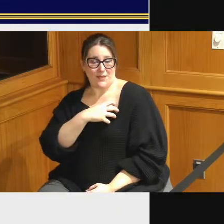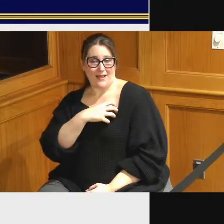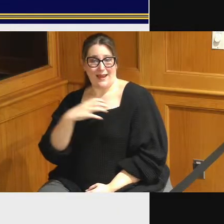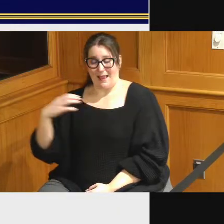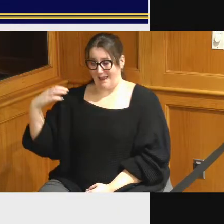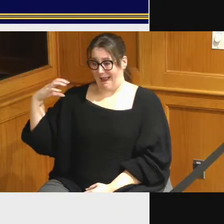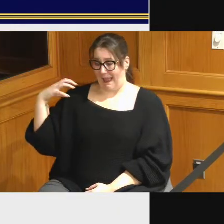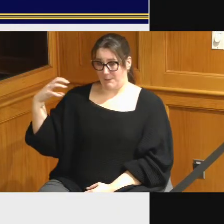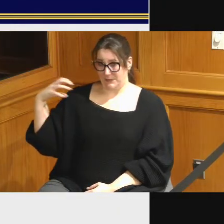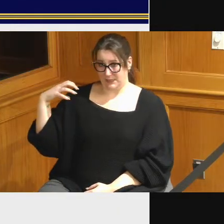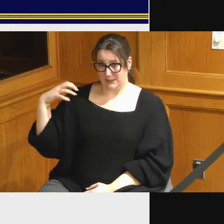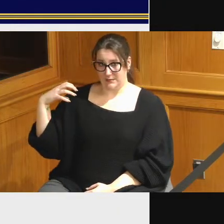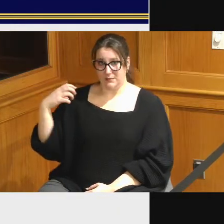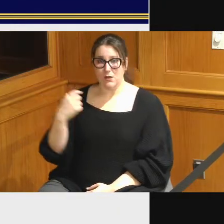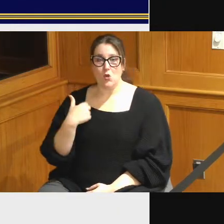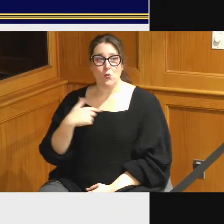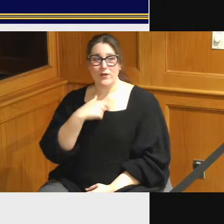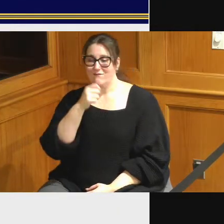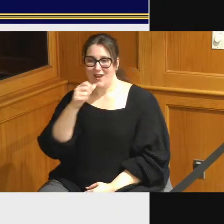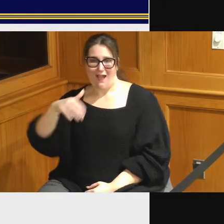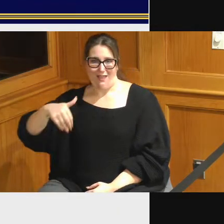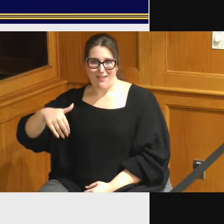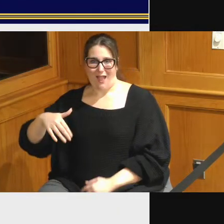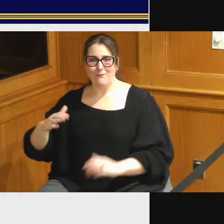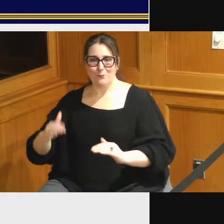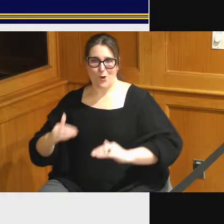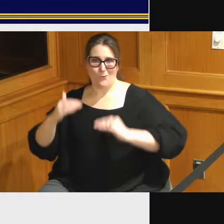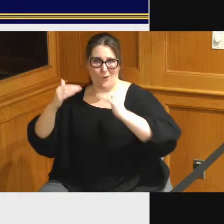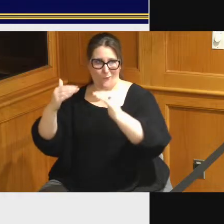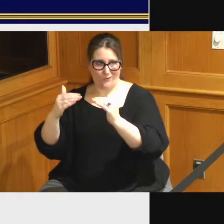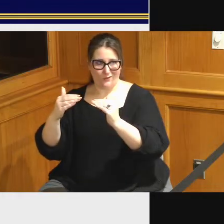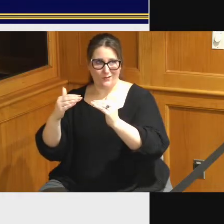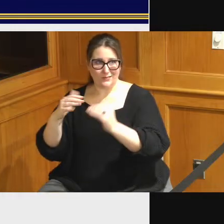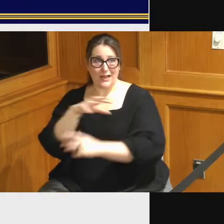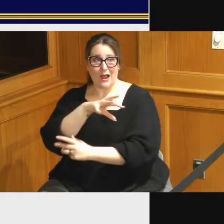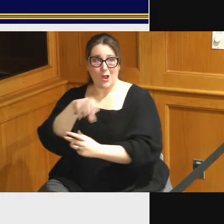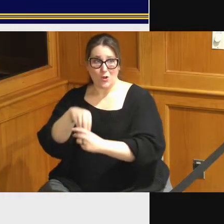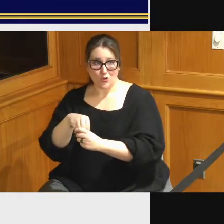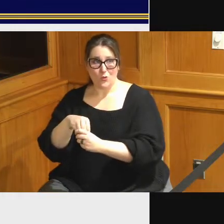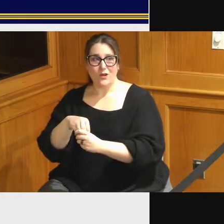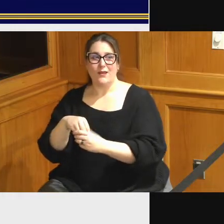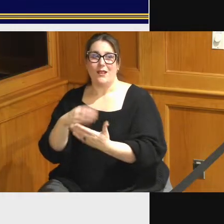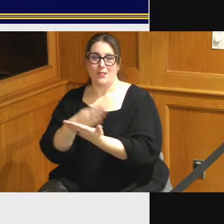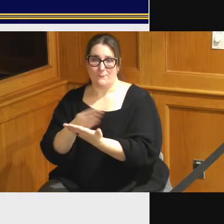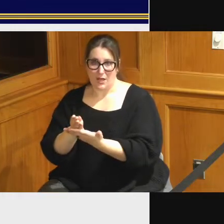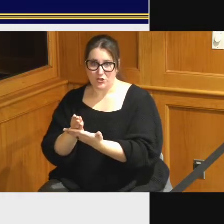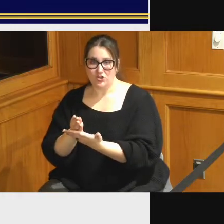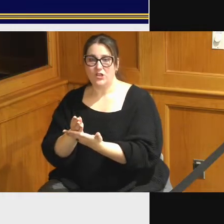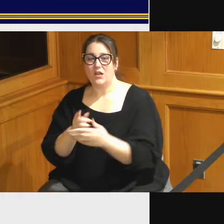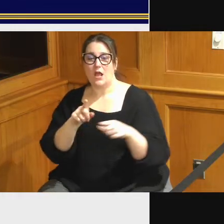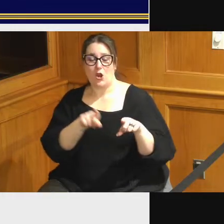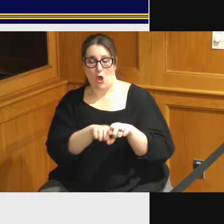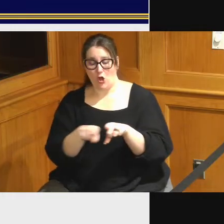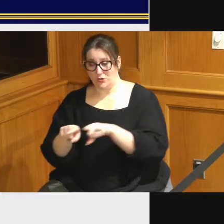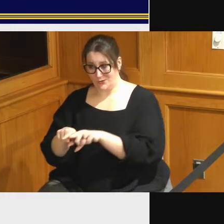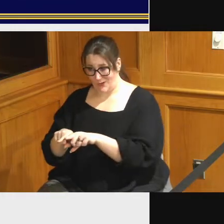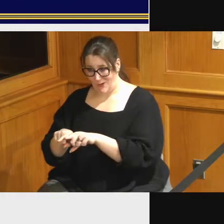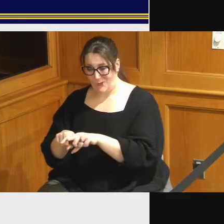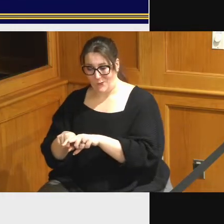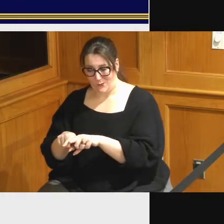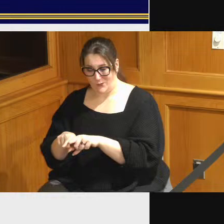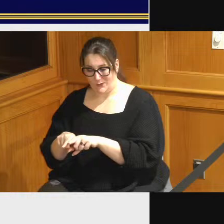captain that we have not promoted yet. That is included in our budget and has also been well it's